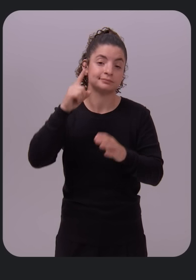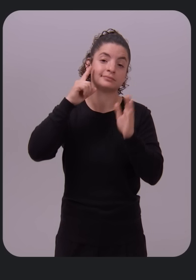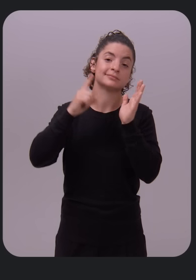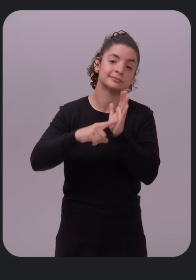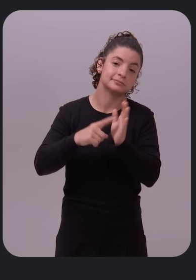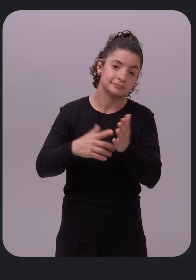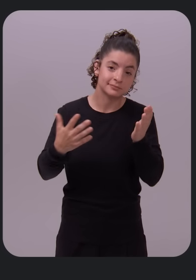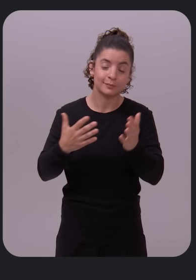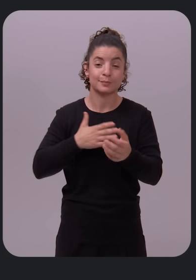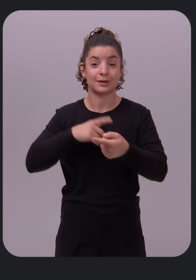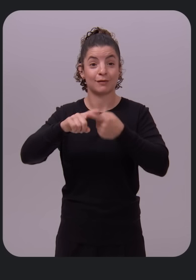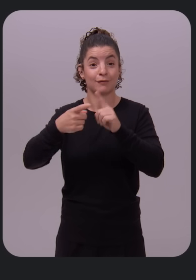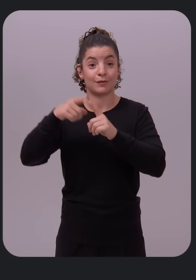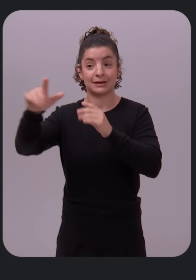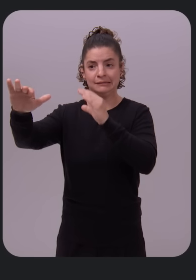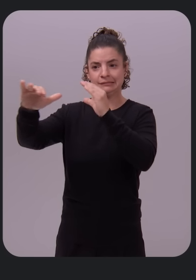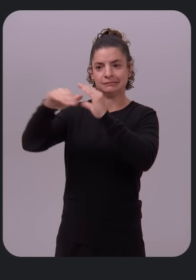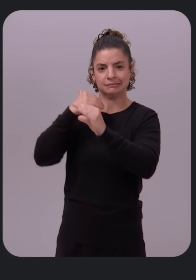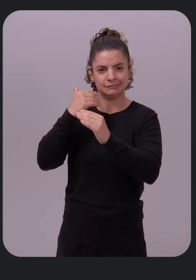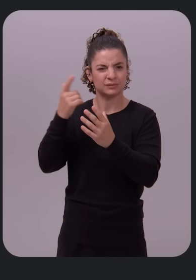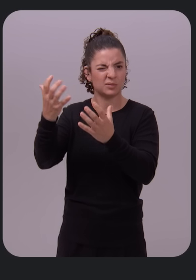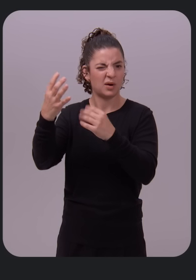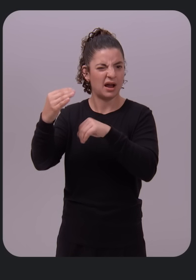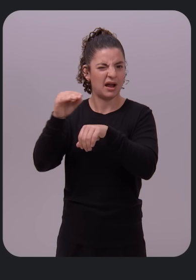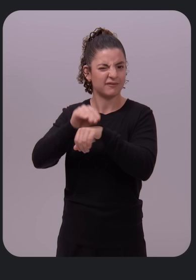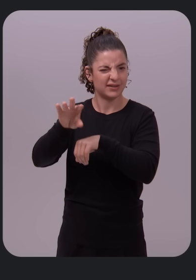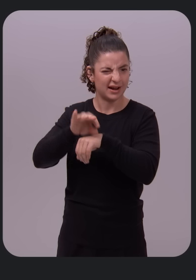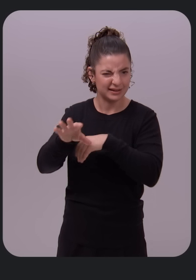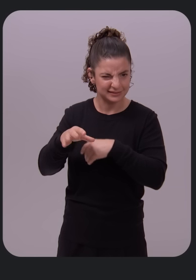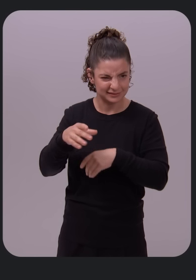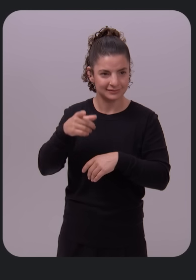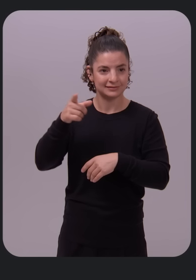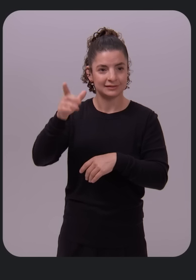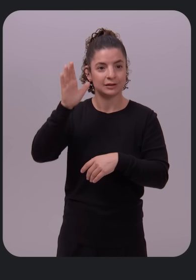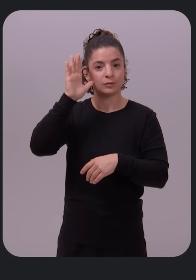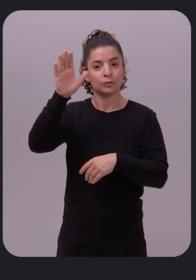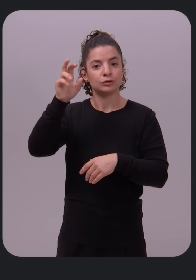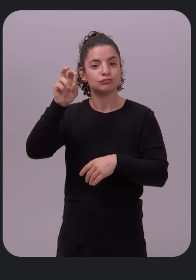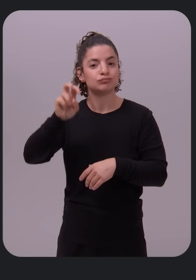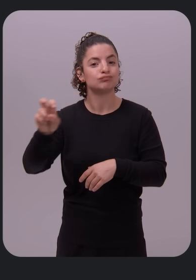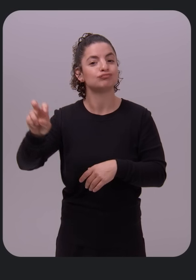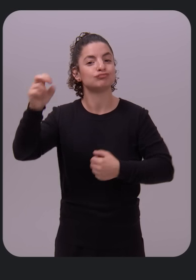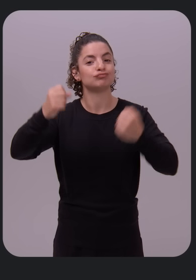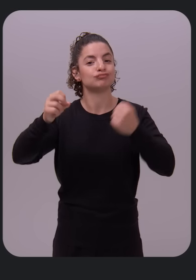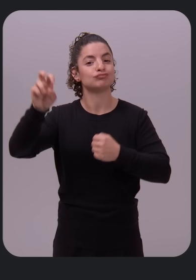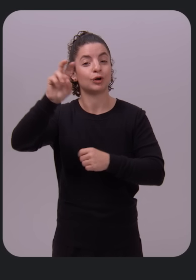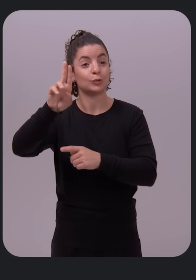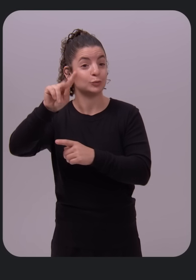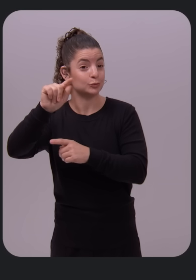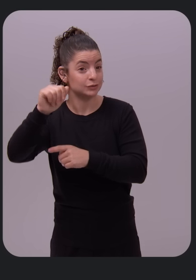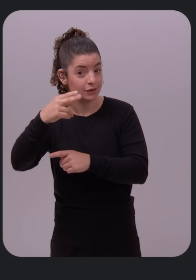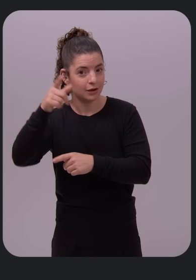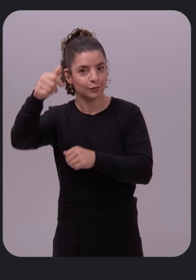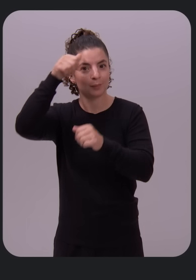Let's say my friend wrote to me looking for advice. He's taking a road trip to Utah, and he remembers,